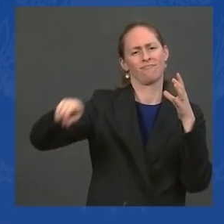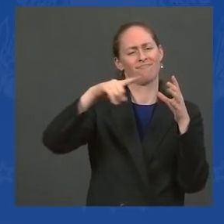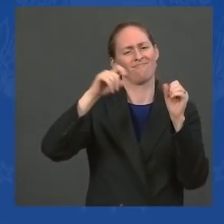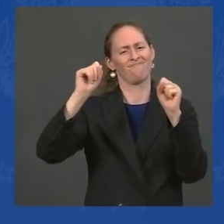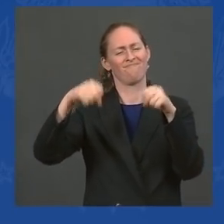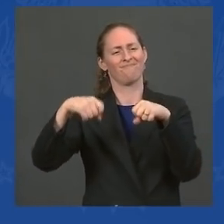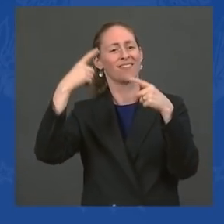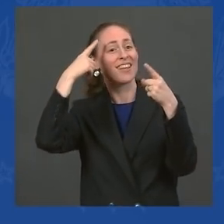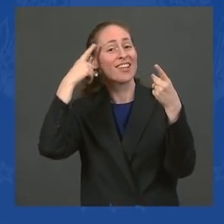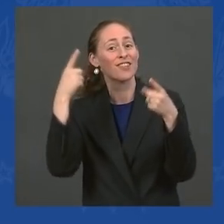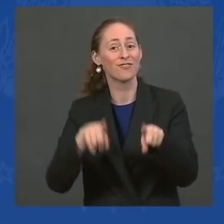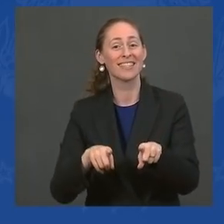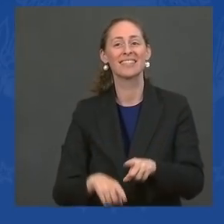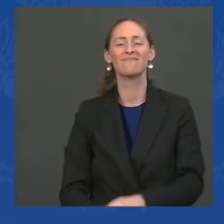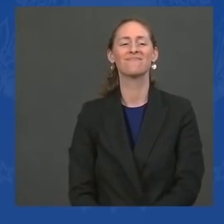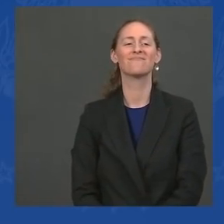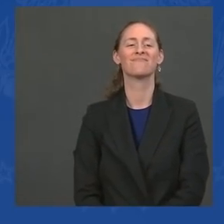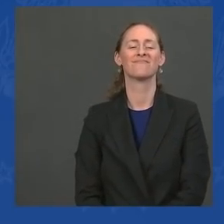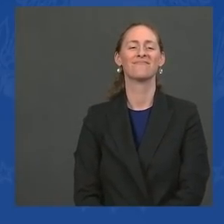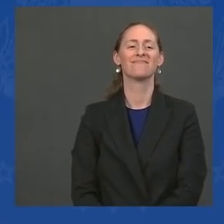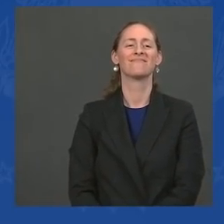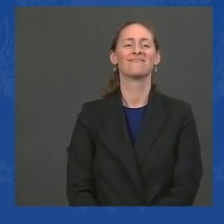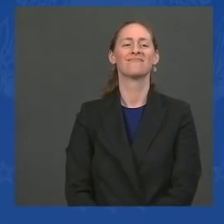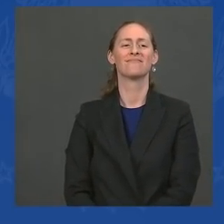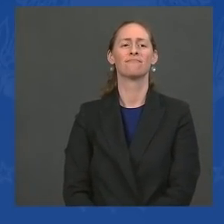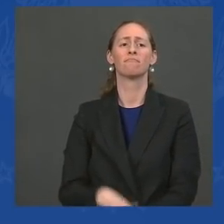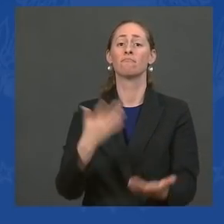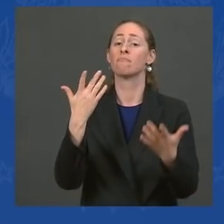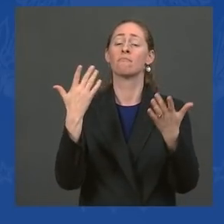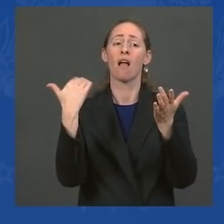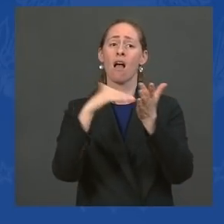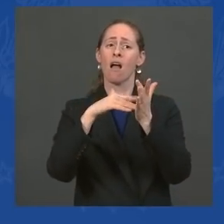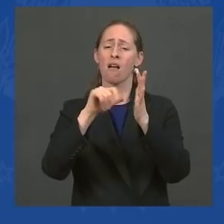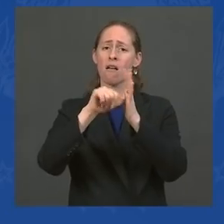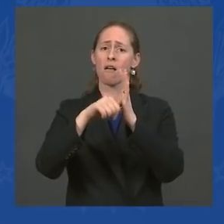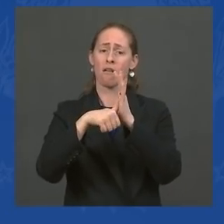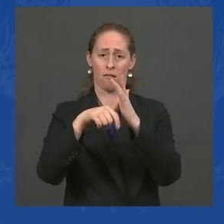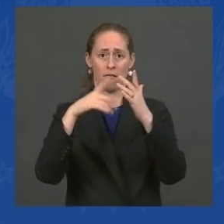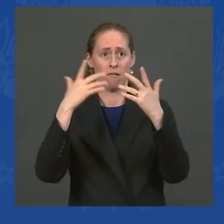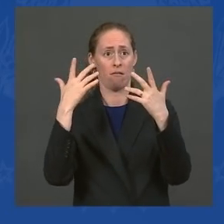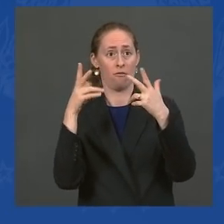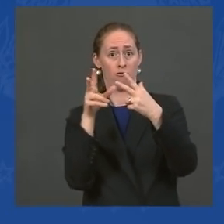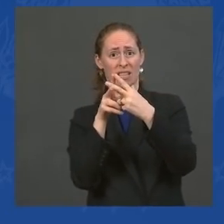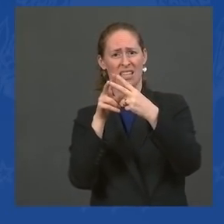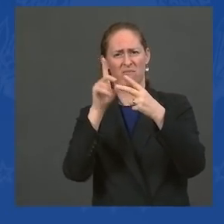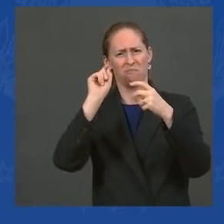restoring protections for these national monuments as part of this administration's broader commitments